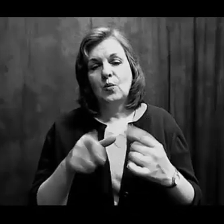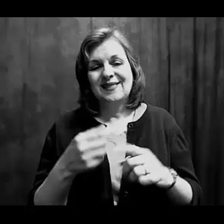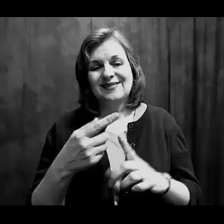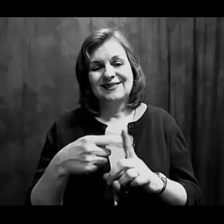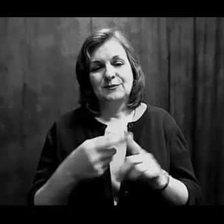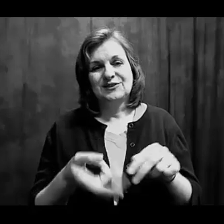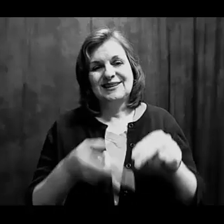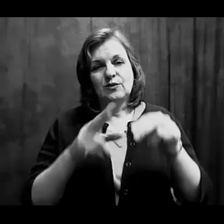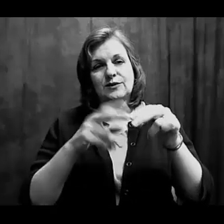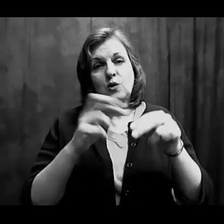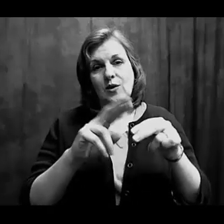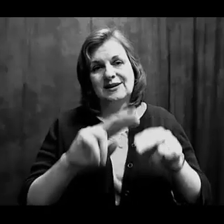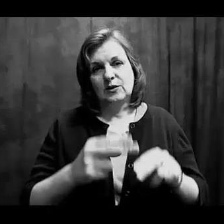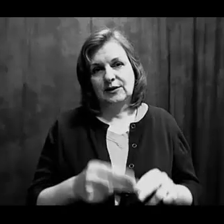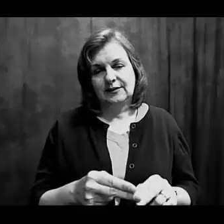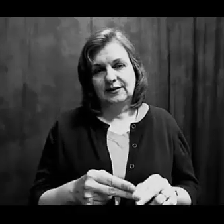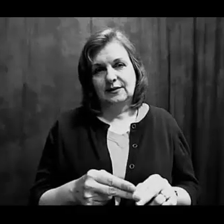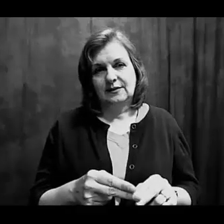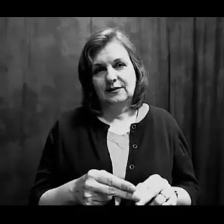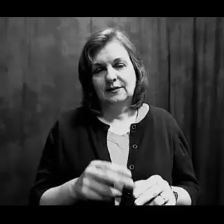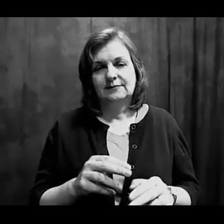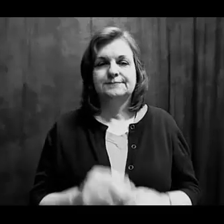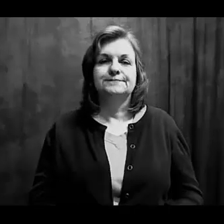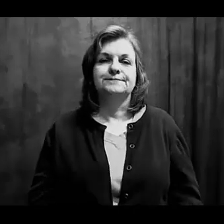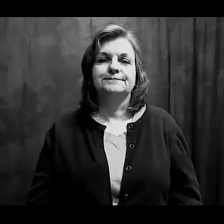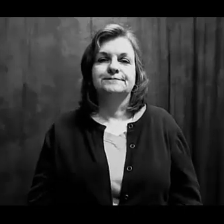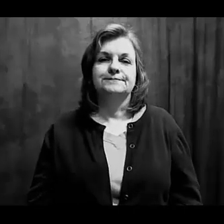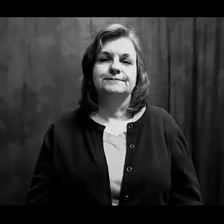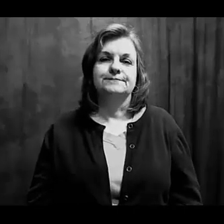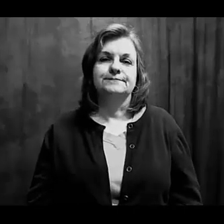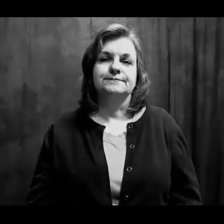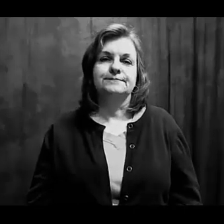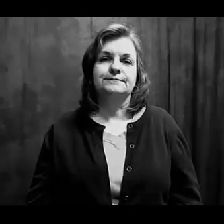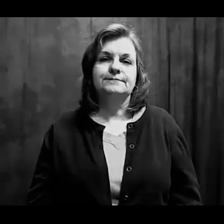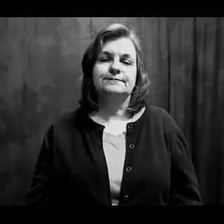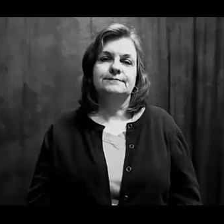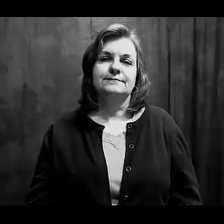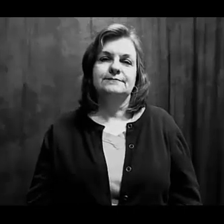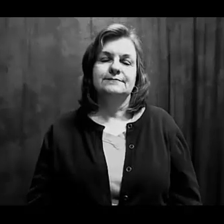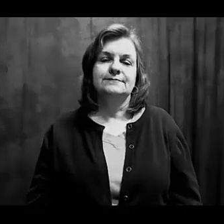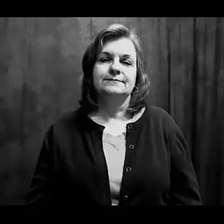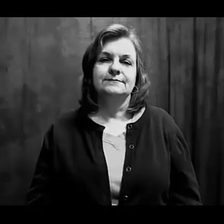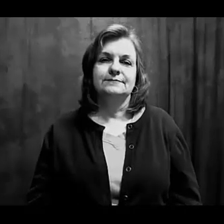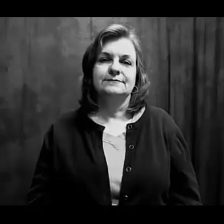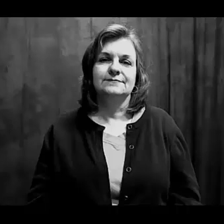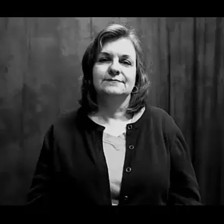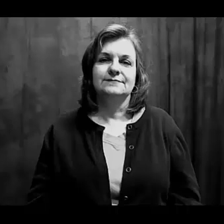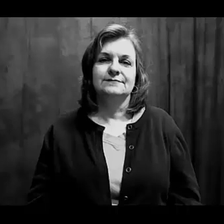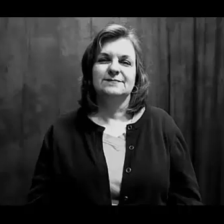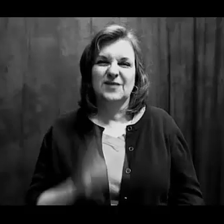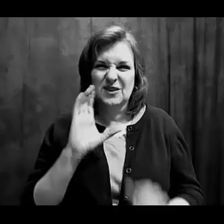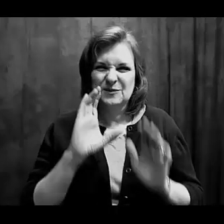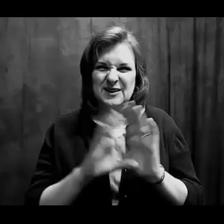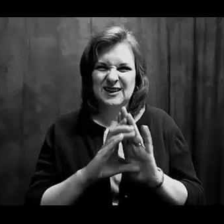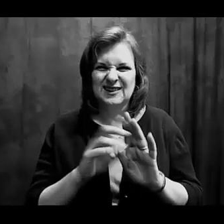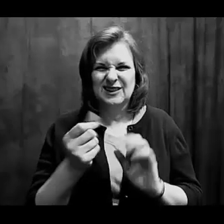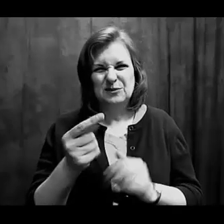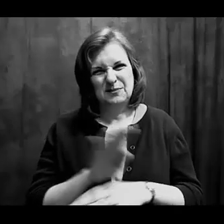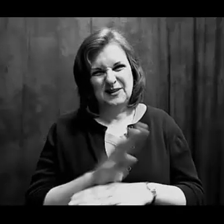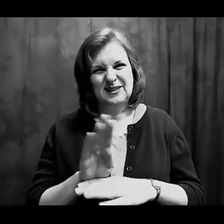increased and decreased temperatures so it's going to work in both cases